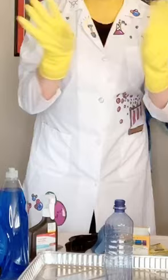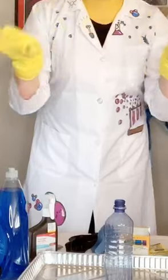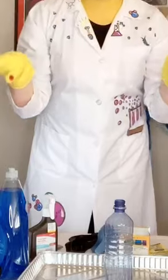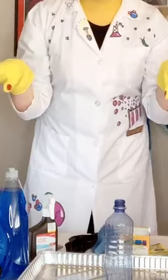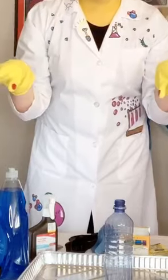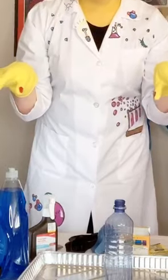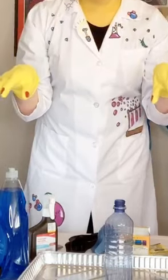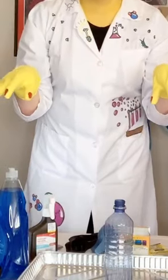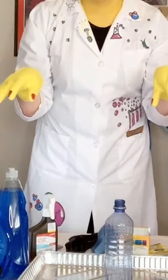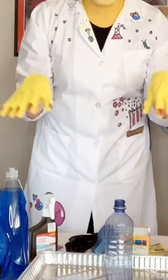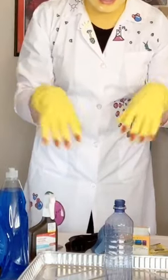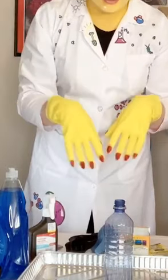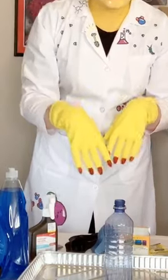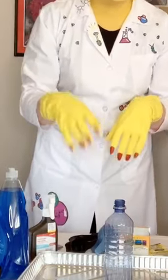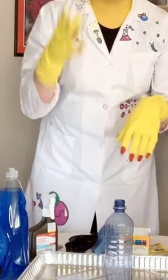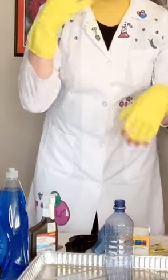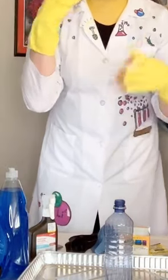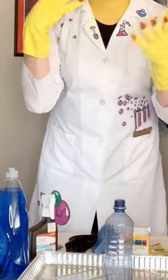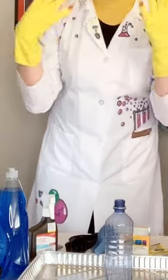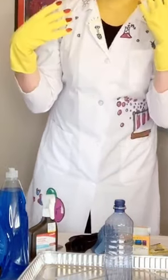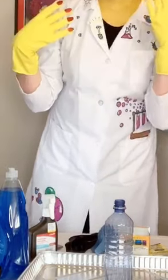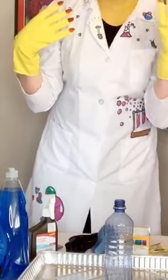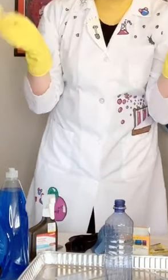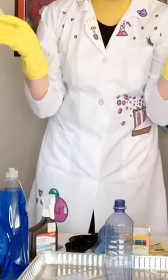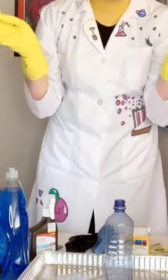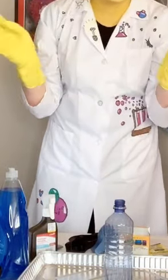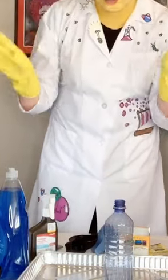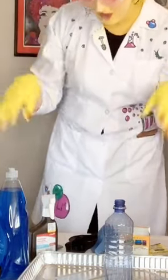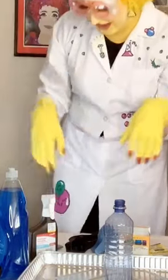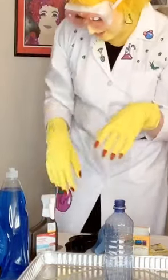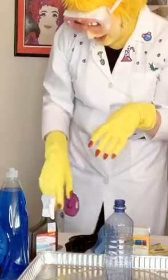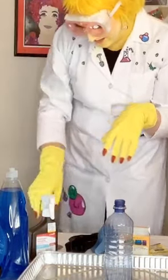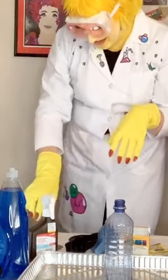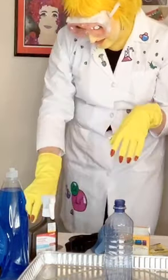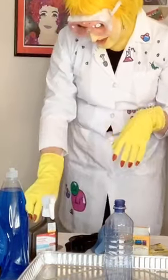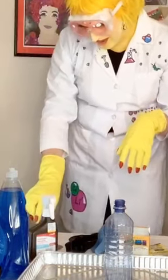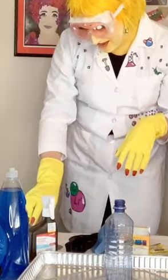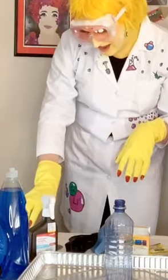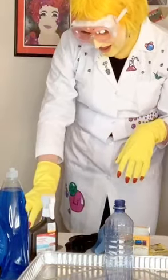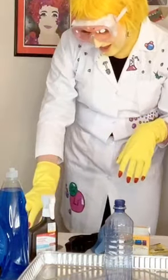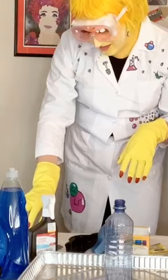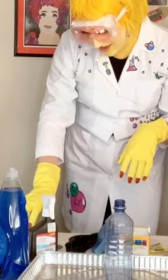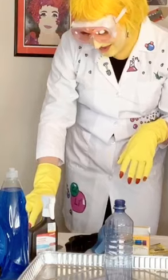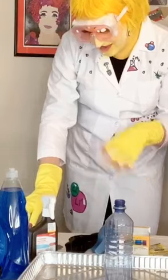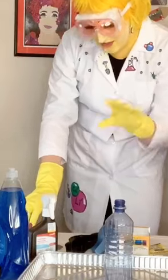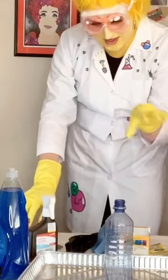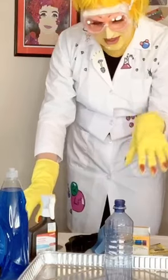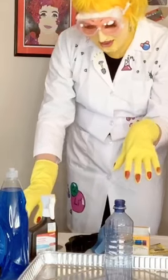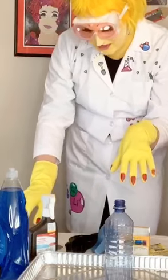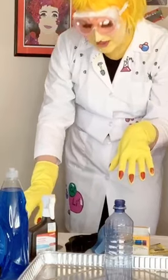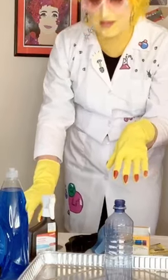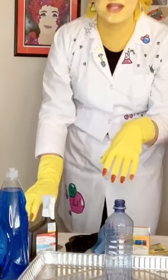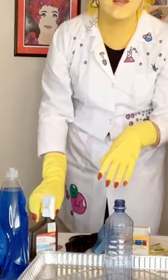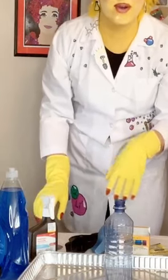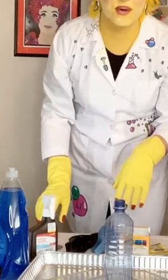was a completely different thing. This is just...this is just how I look. Okay, anyways. Um. So it's gonna, there's gonna be some foam.